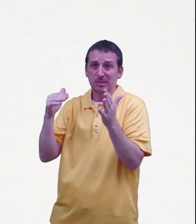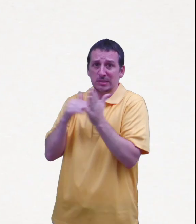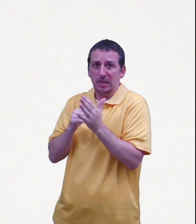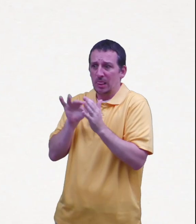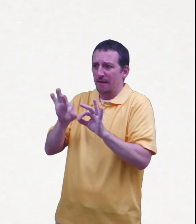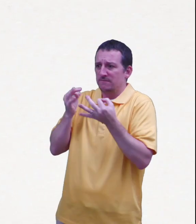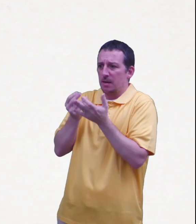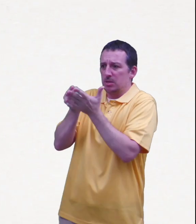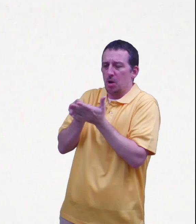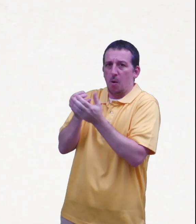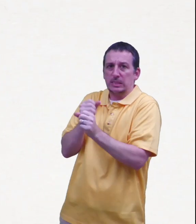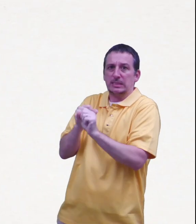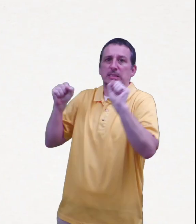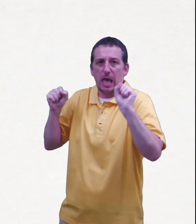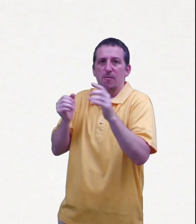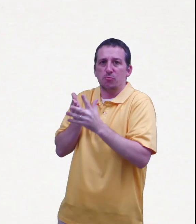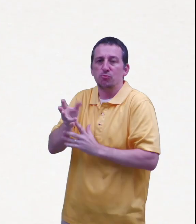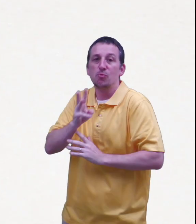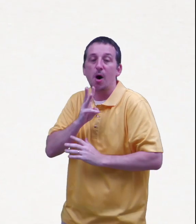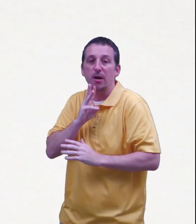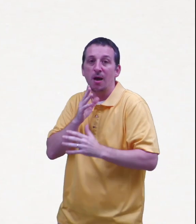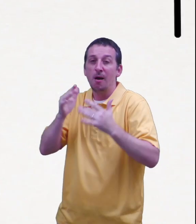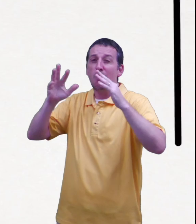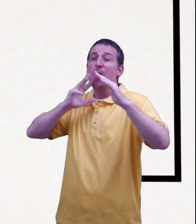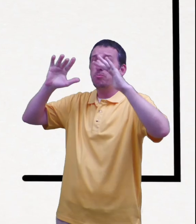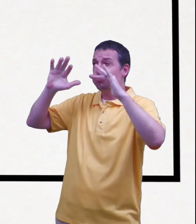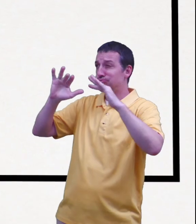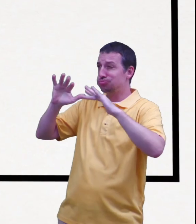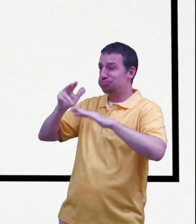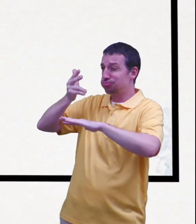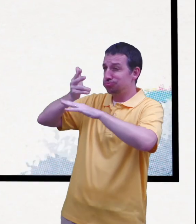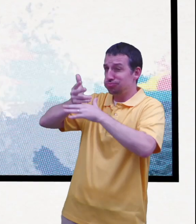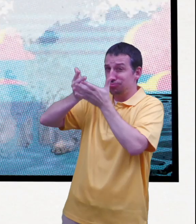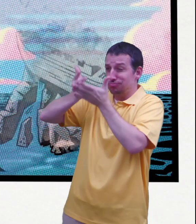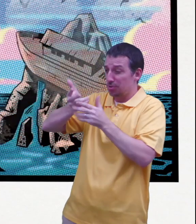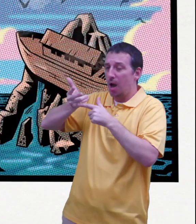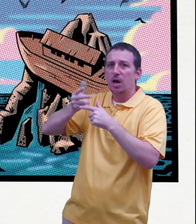God rescues this remnant, Noah and his family, through the waters so they can step onto